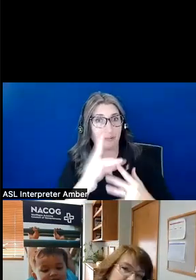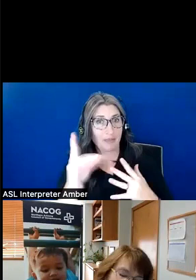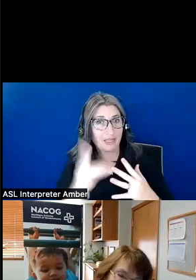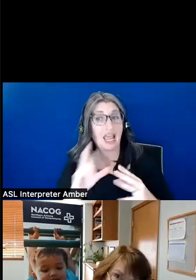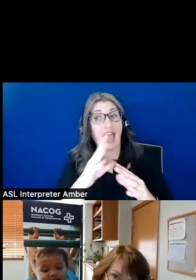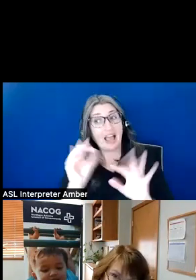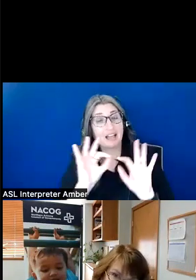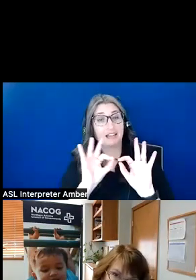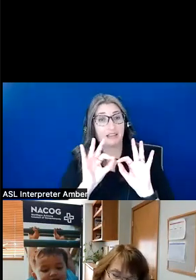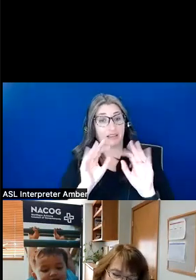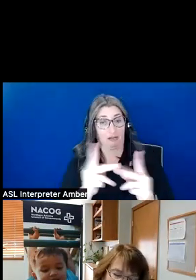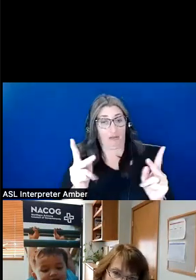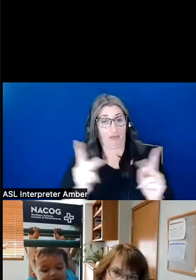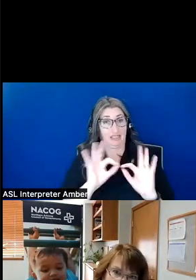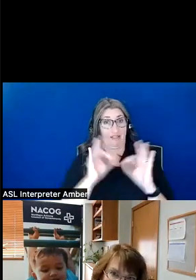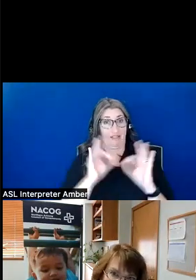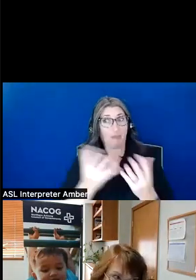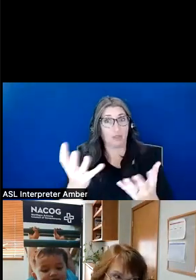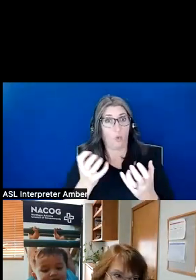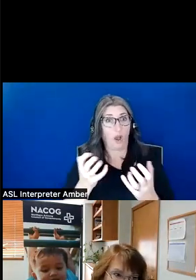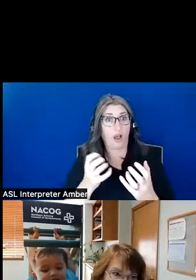choose to bring their children because they can rely on us.